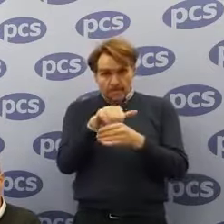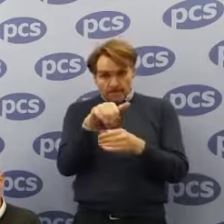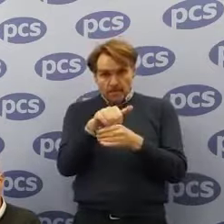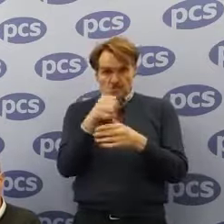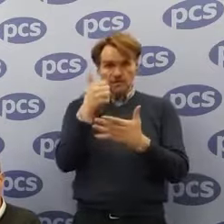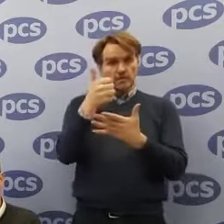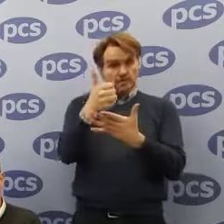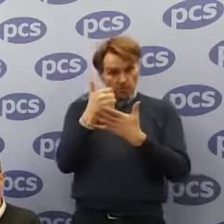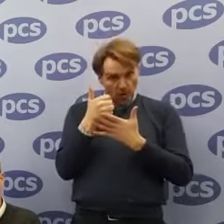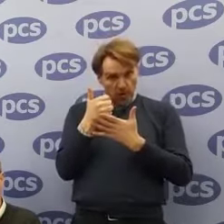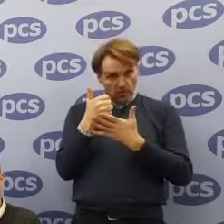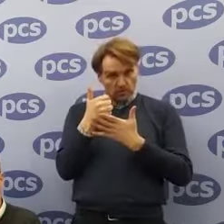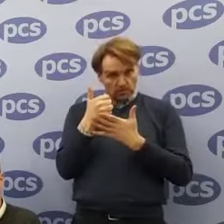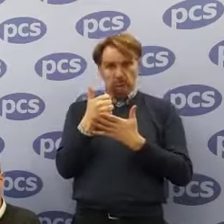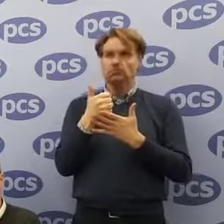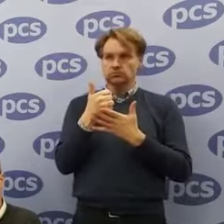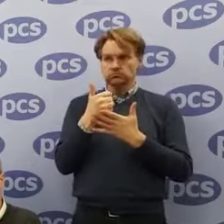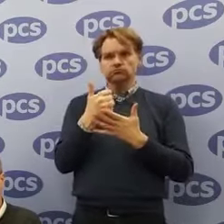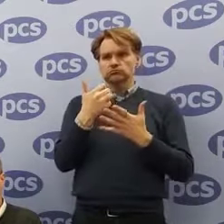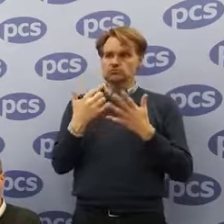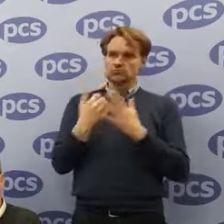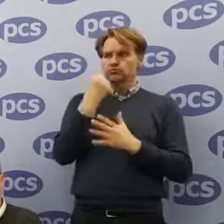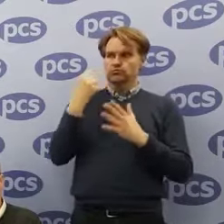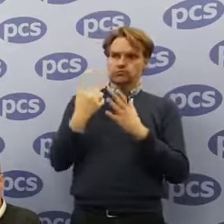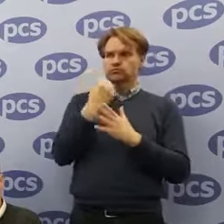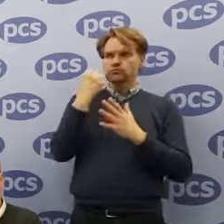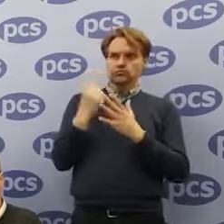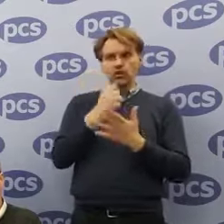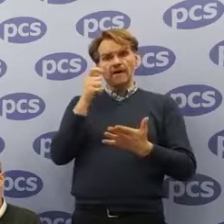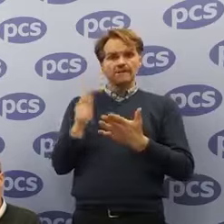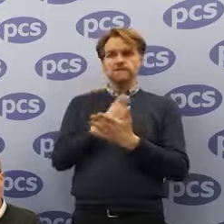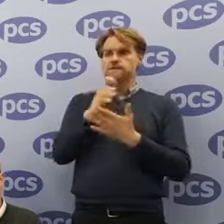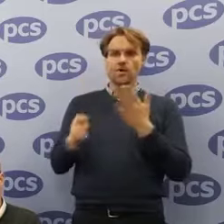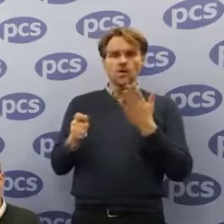huge turnout and a big majority then we really do have the best chance to